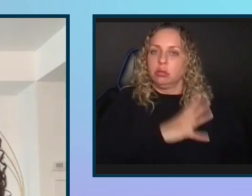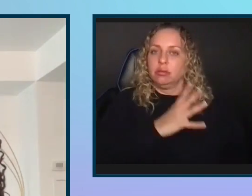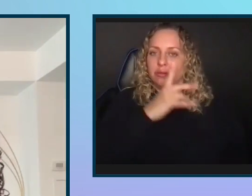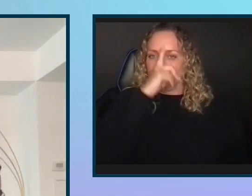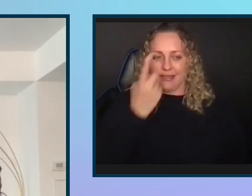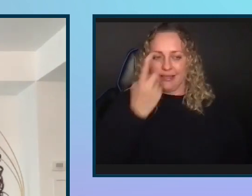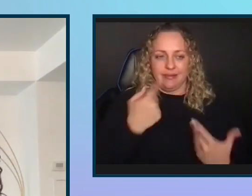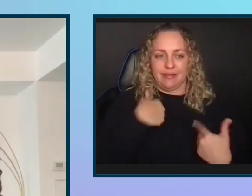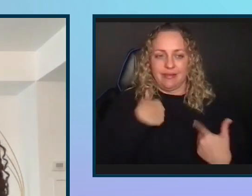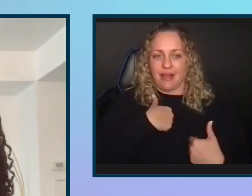and that's not an ideal situation.